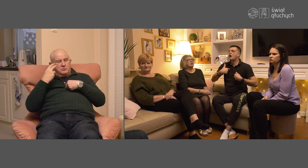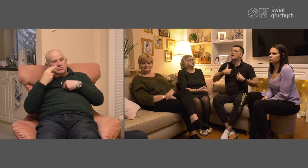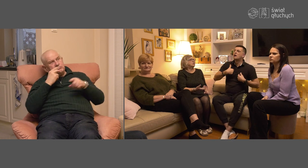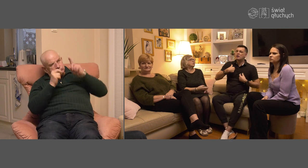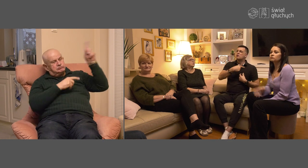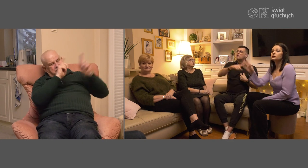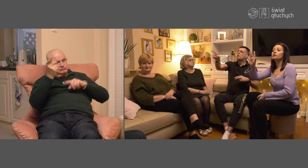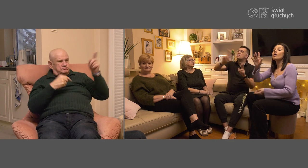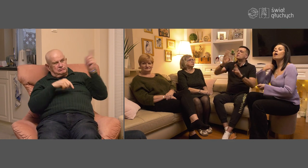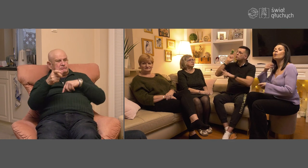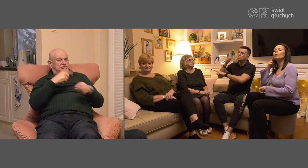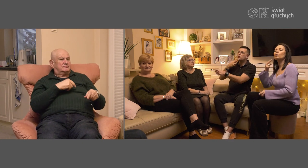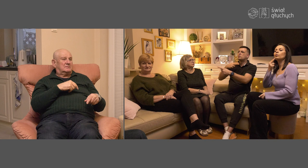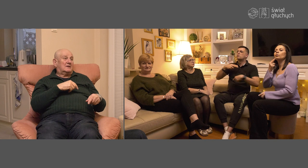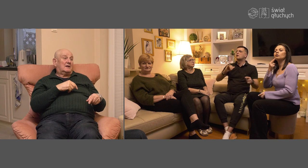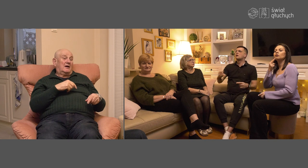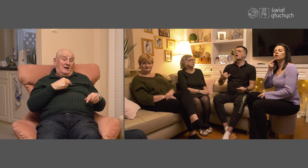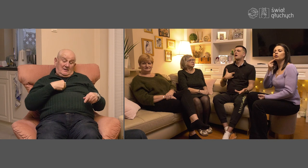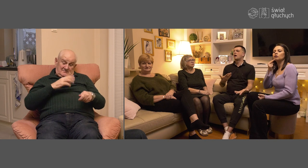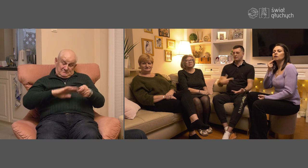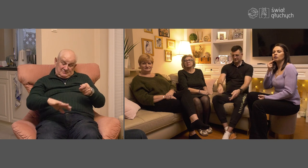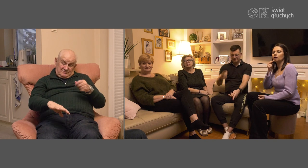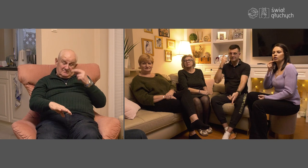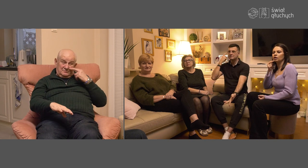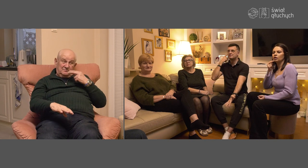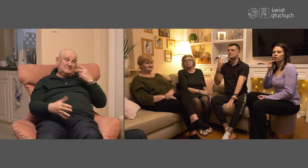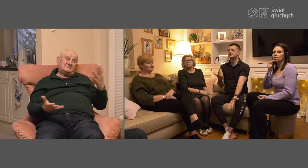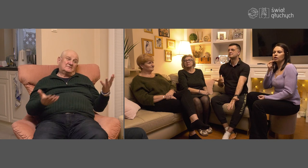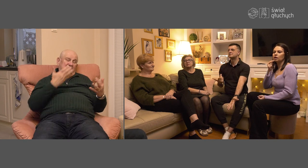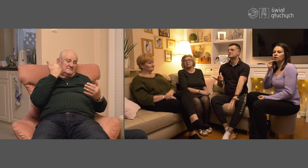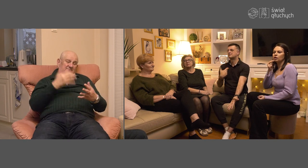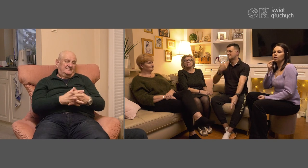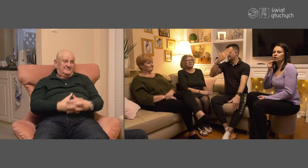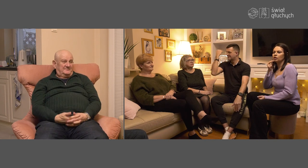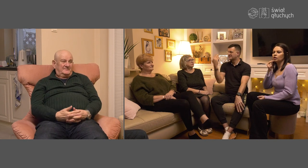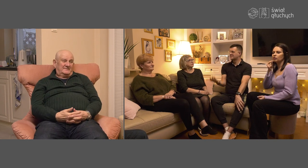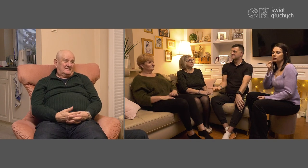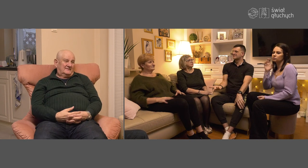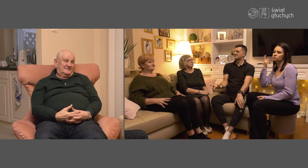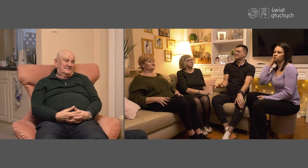[Tadeusz]: He was signing a little, I was talking a little. [Rafał]: Yes, but it's different, we are deaf, how to deal with a hearing child. I don't know.